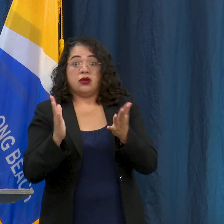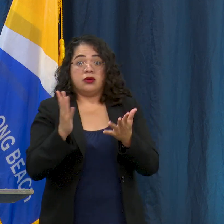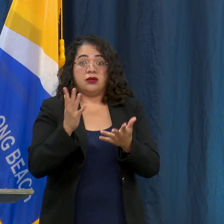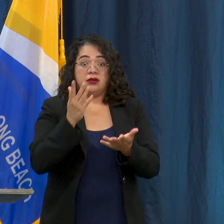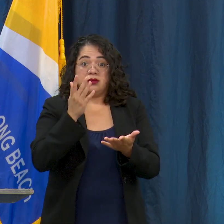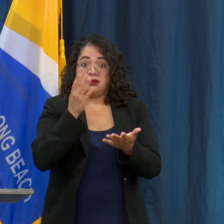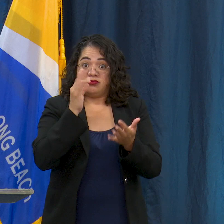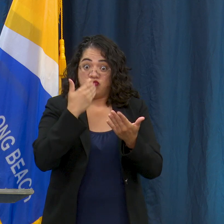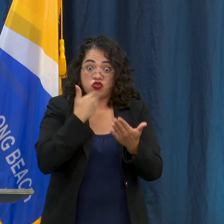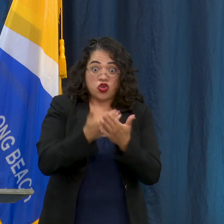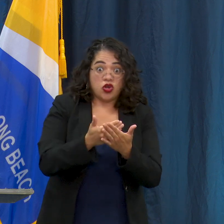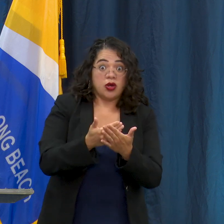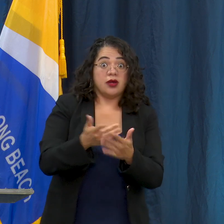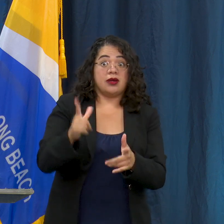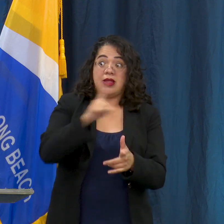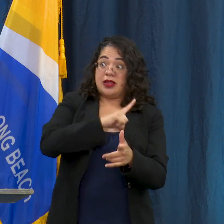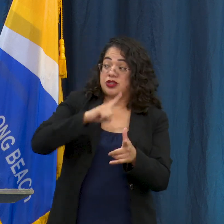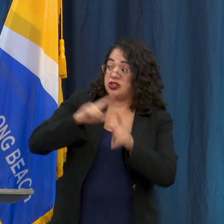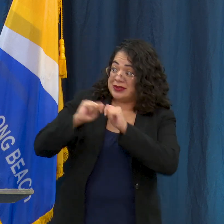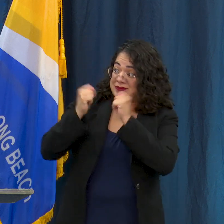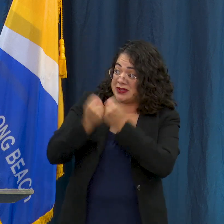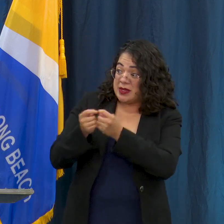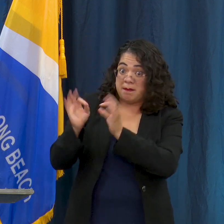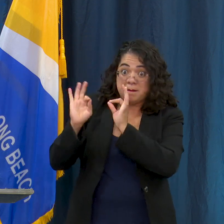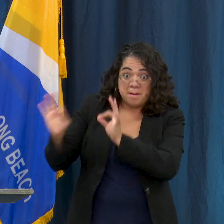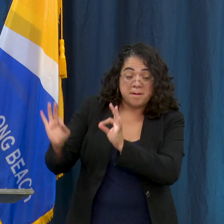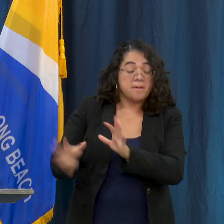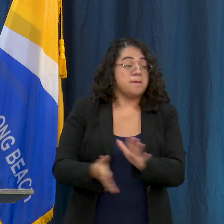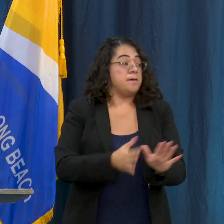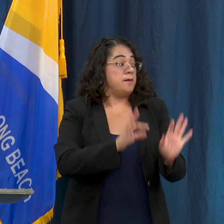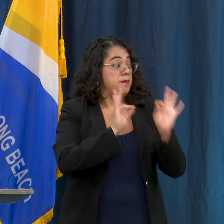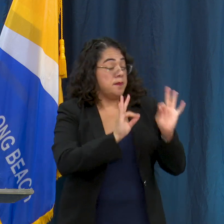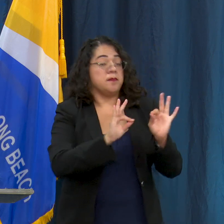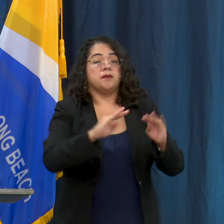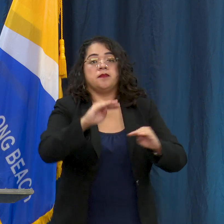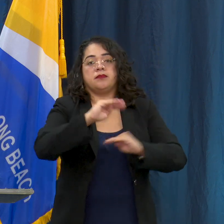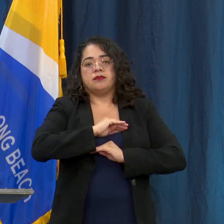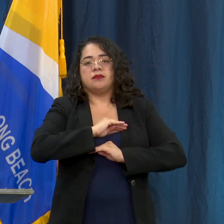legislative team to make it happen. In addition to that, so I wanted to talk